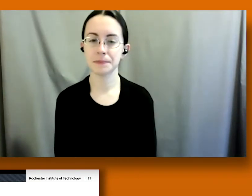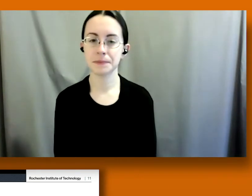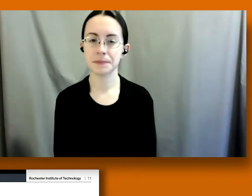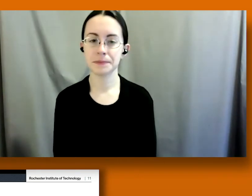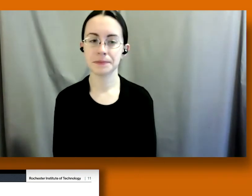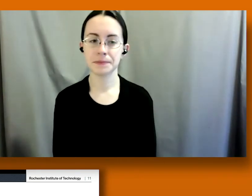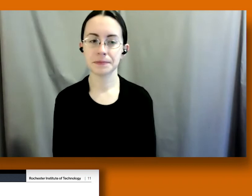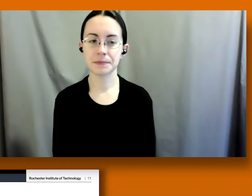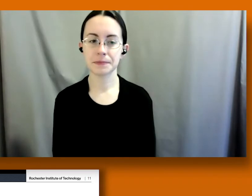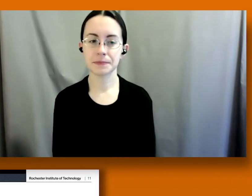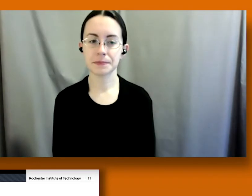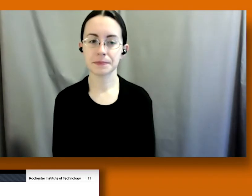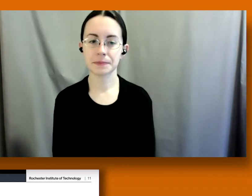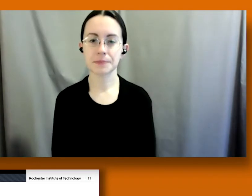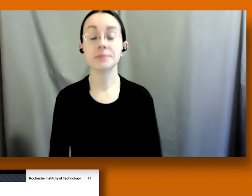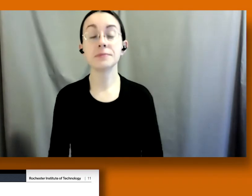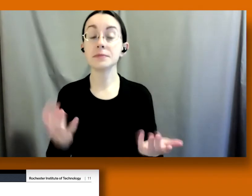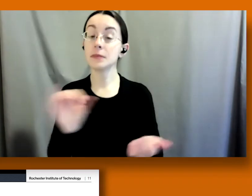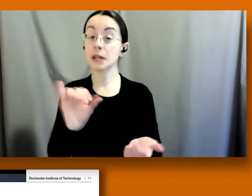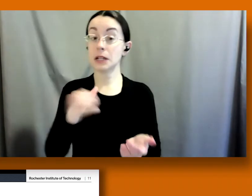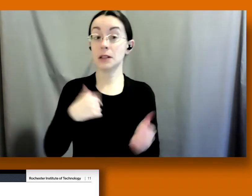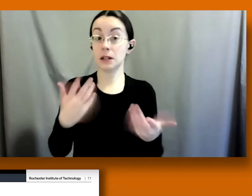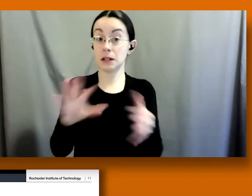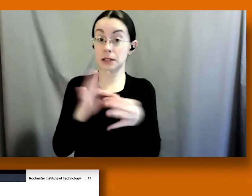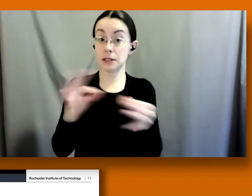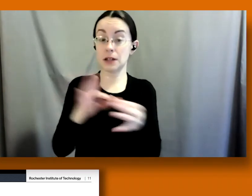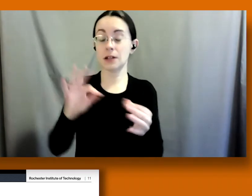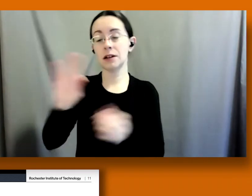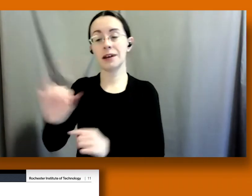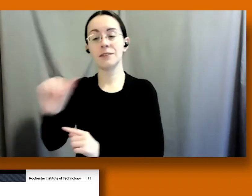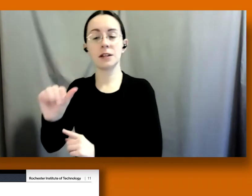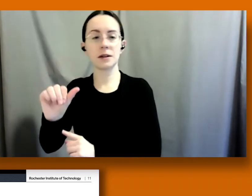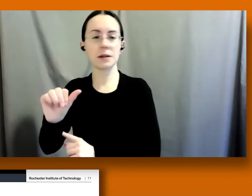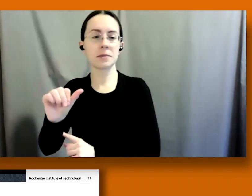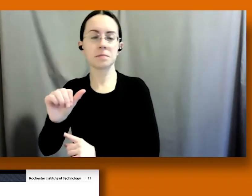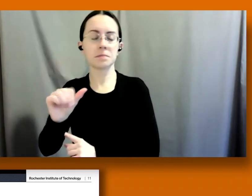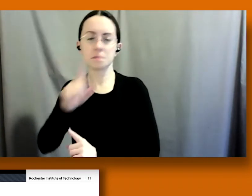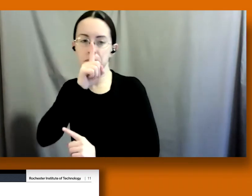So, like I said before, FNA is not applied to participant support.